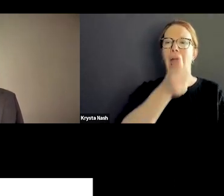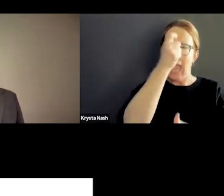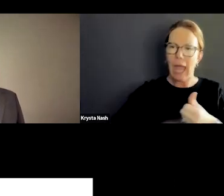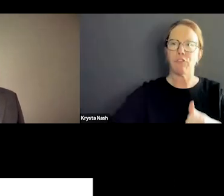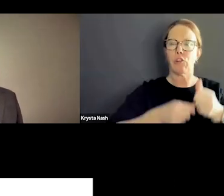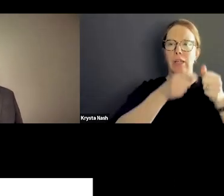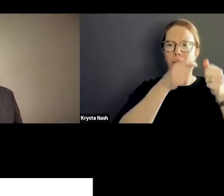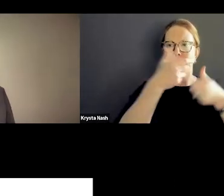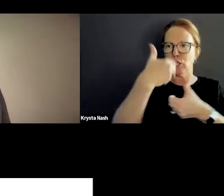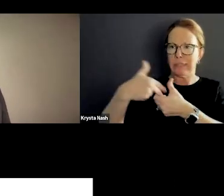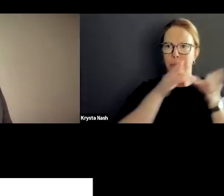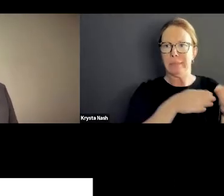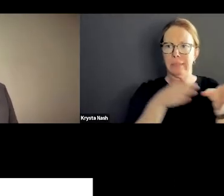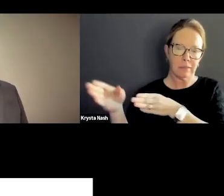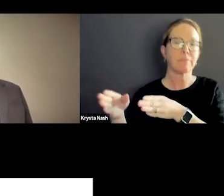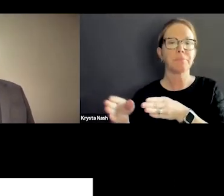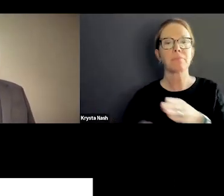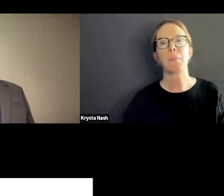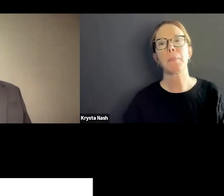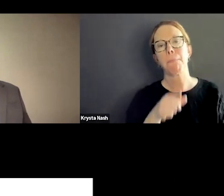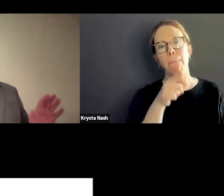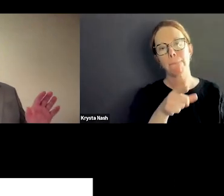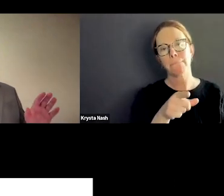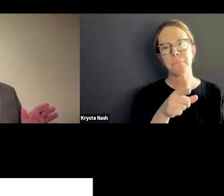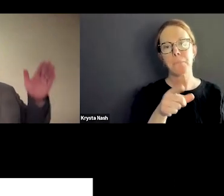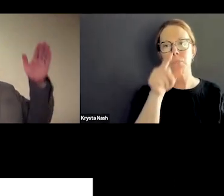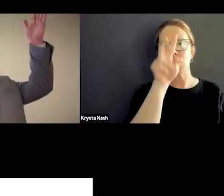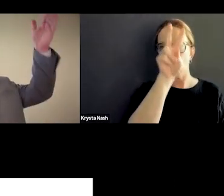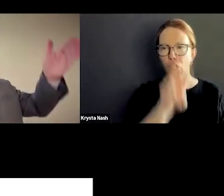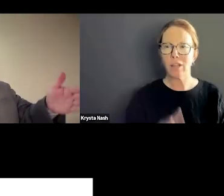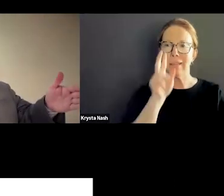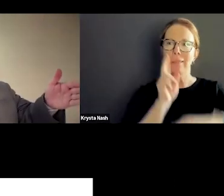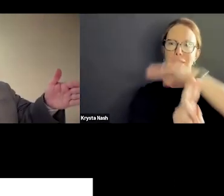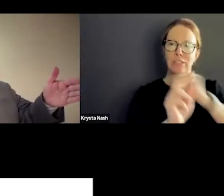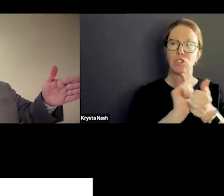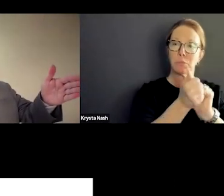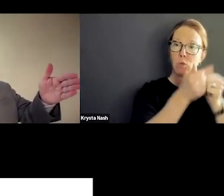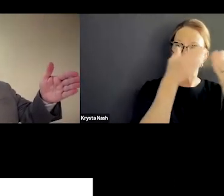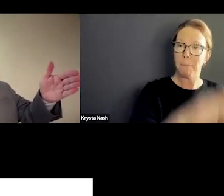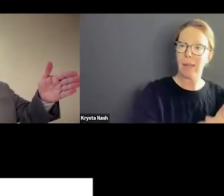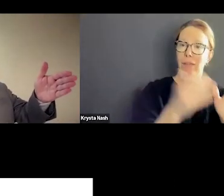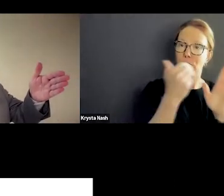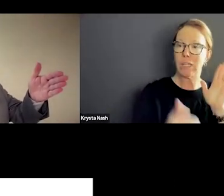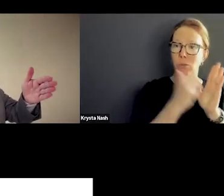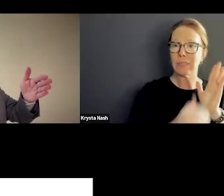And this is again, along the idea of looking at the prediction between sports betting frequency and cannabis use.